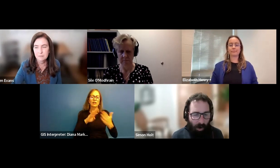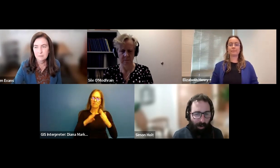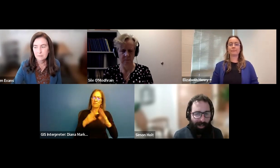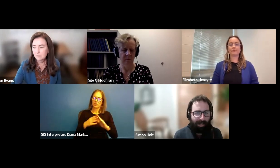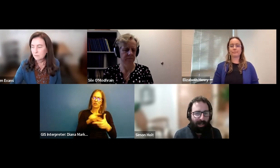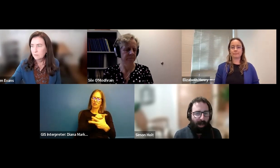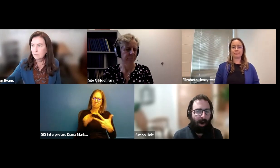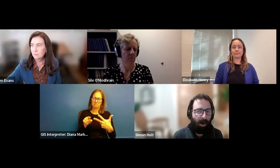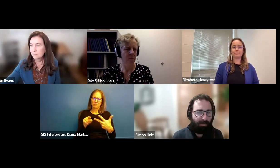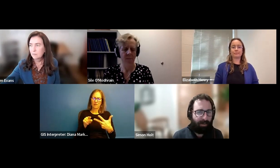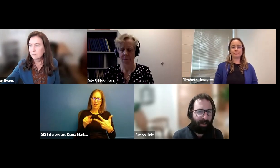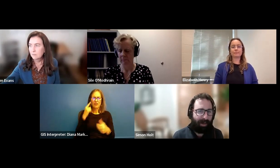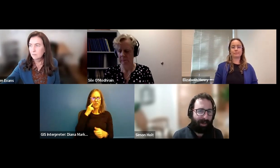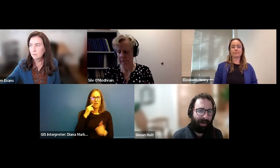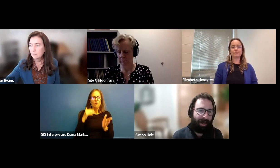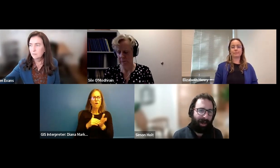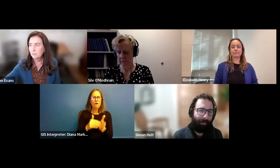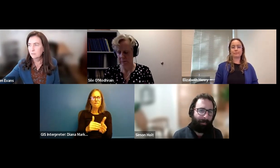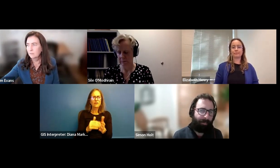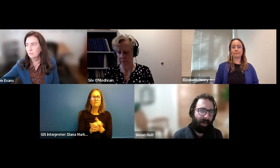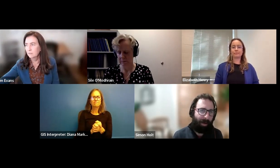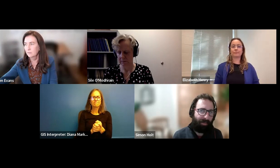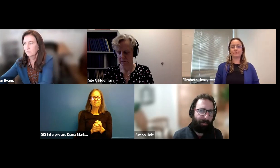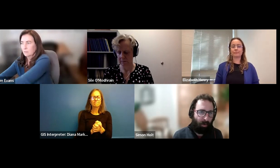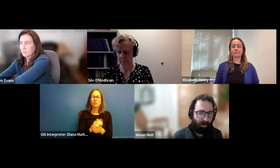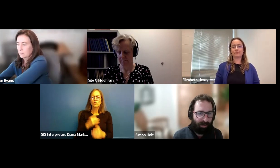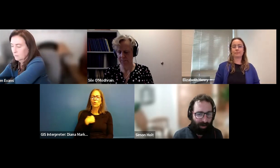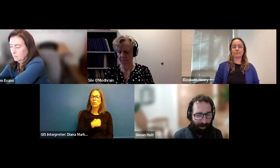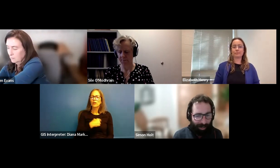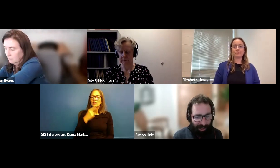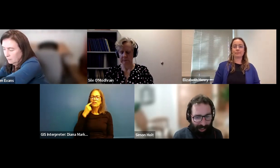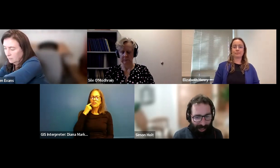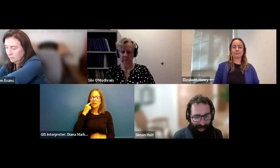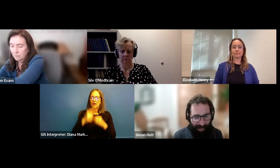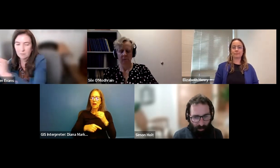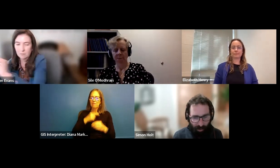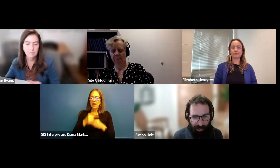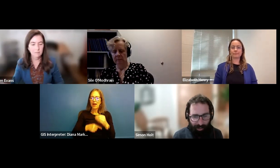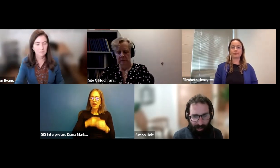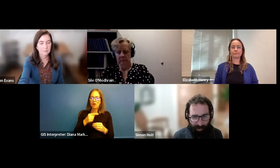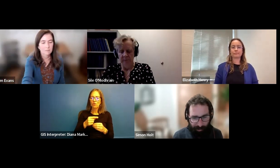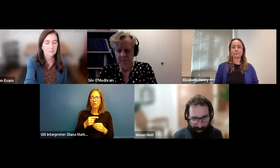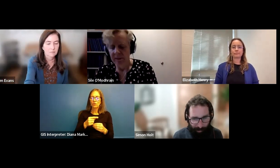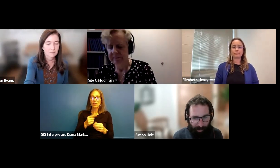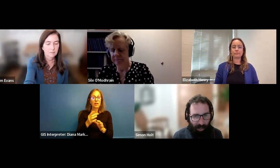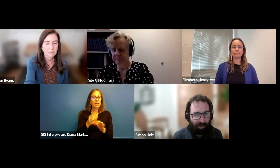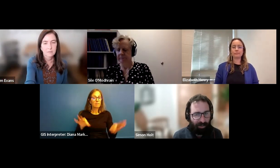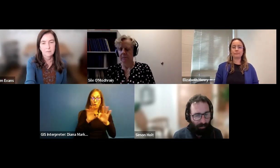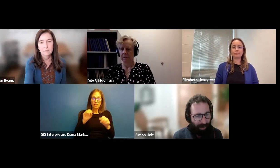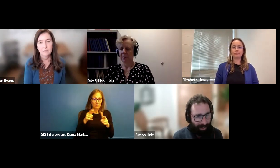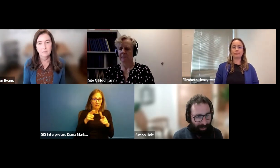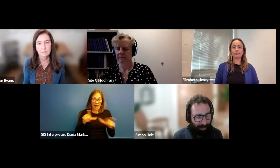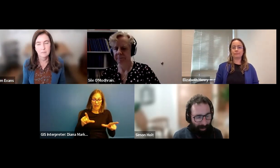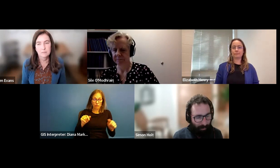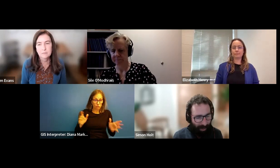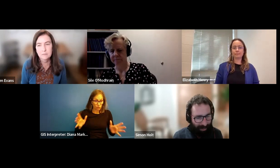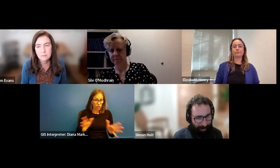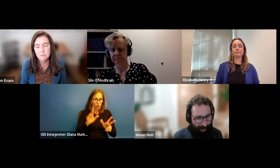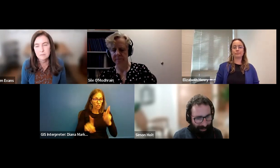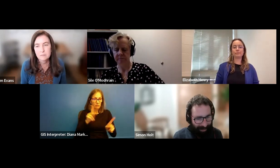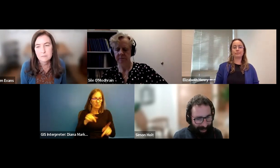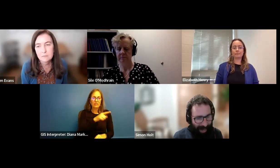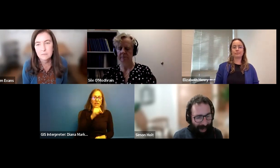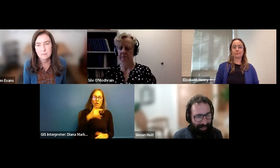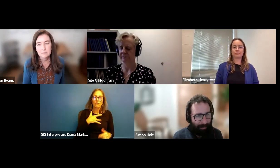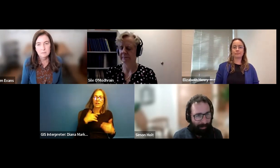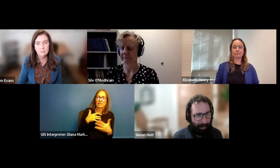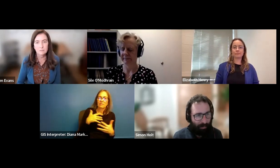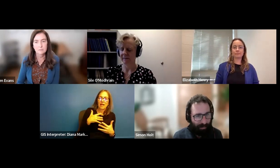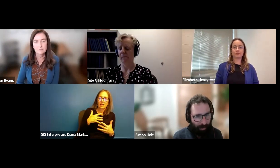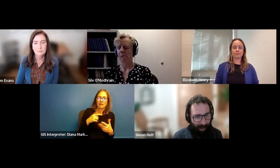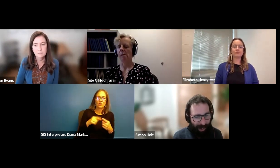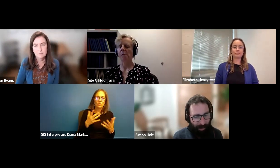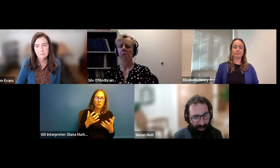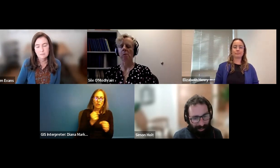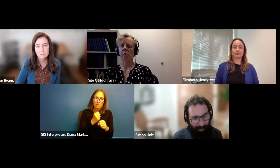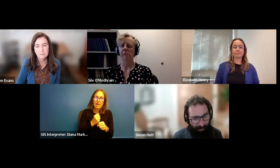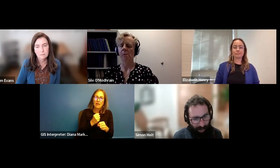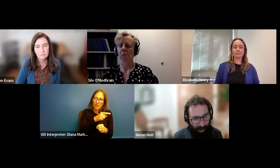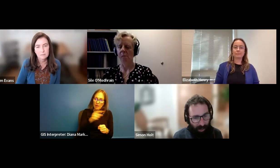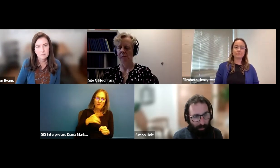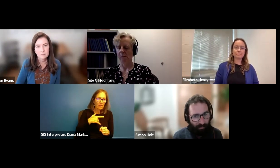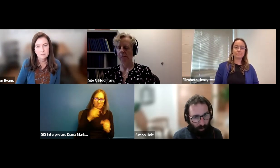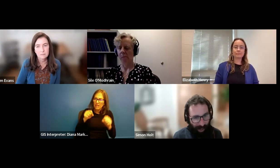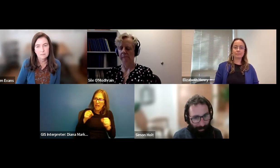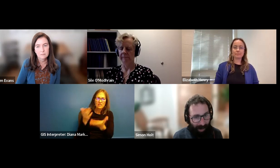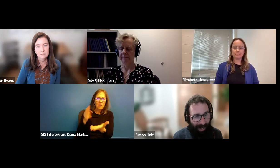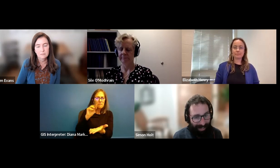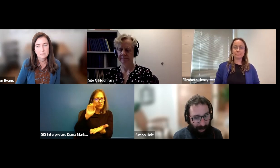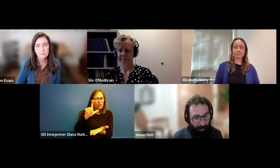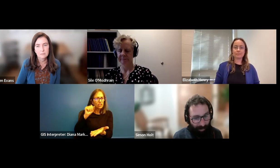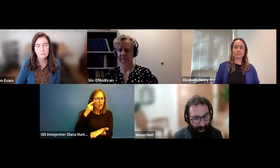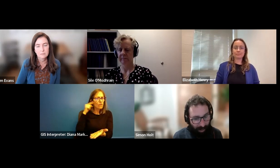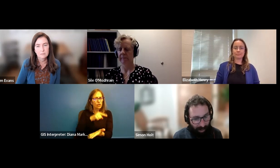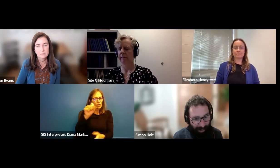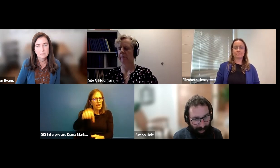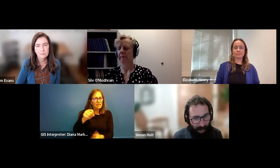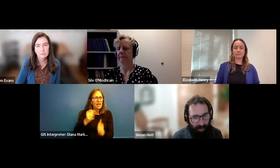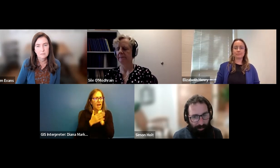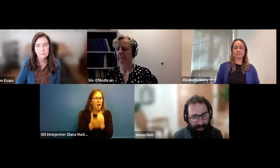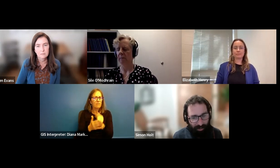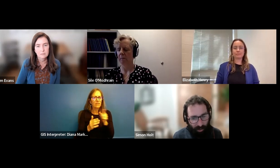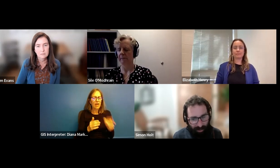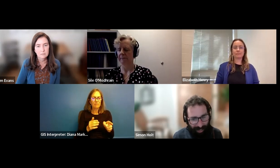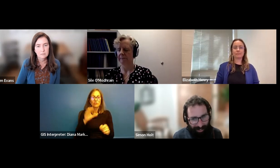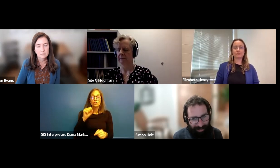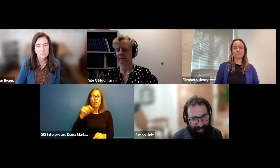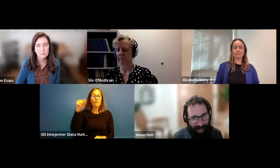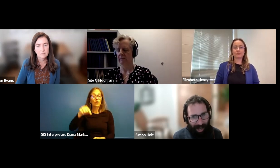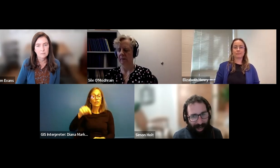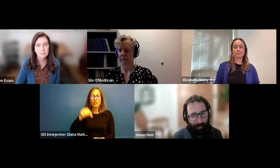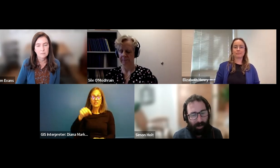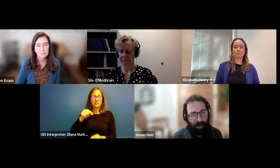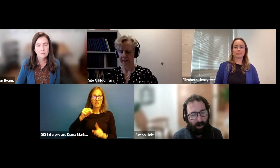Simon Holt: We often think um about the importance of language in order to encourage people to stop feeling people feeling intimidated, and to make people feel that materials are for them and to help them in their learning. So in this context. Um.